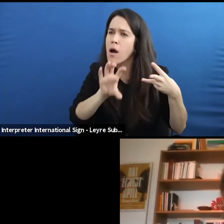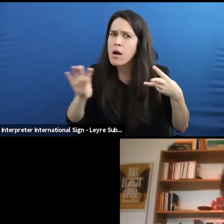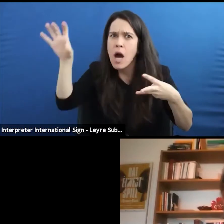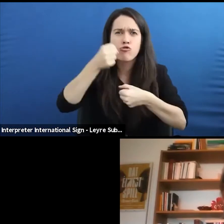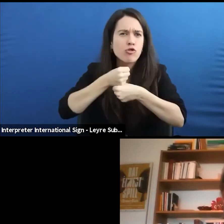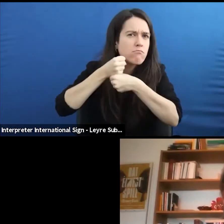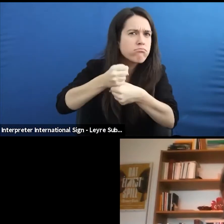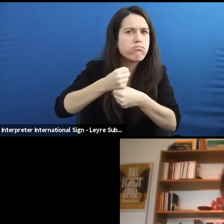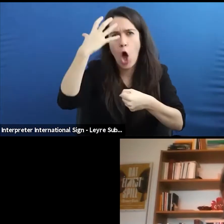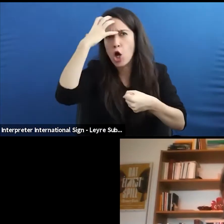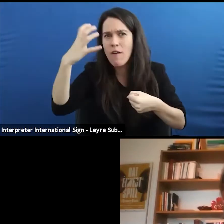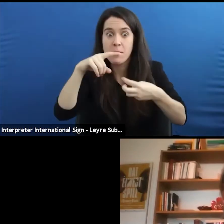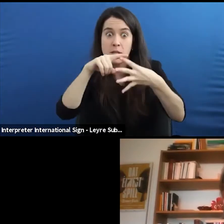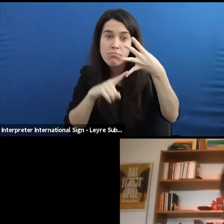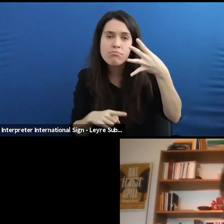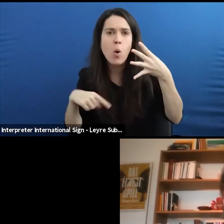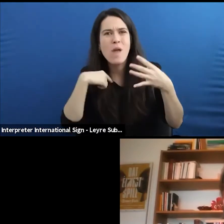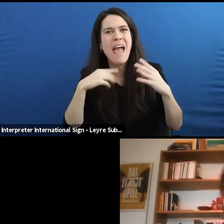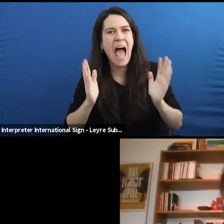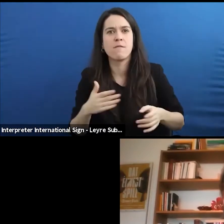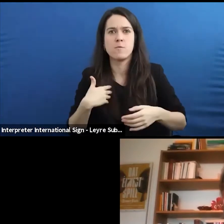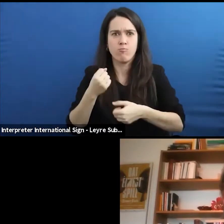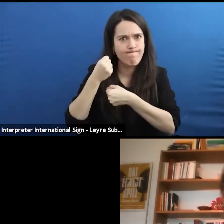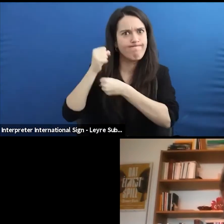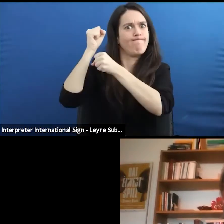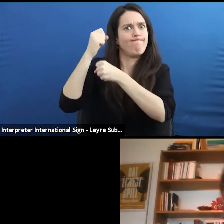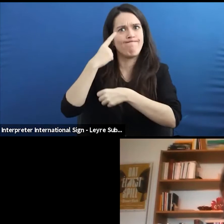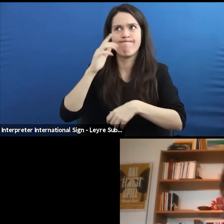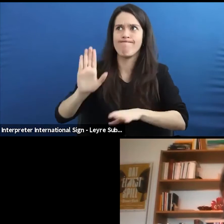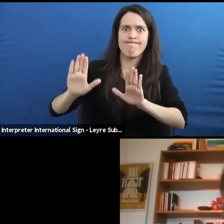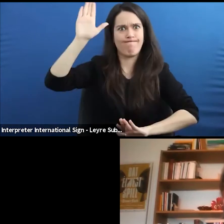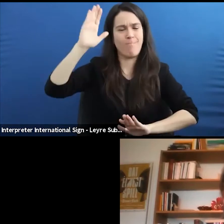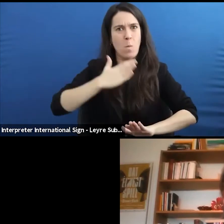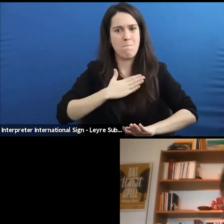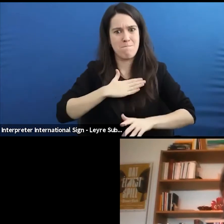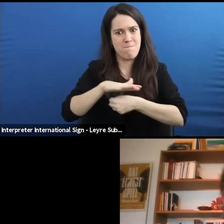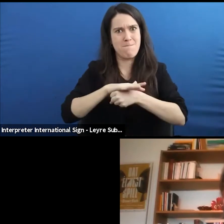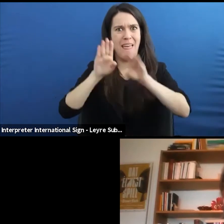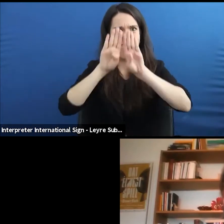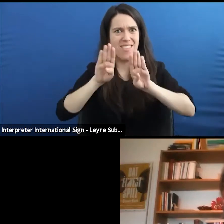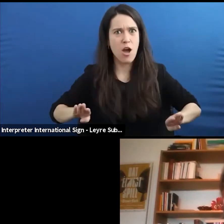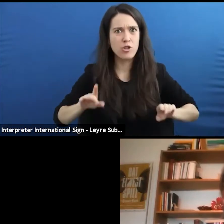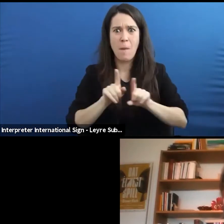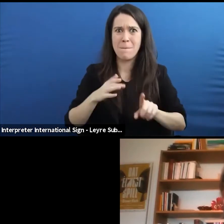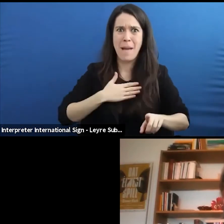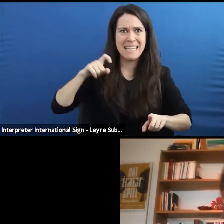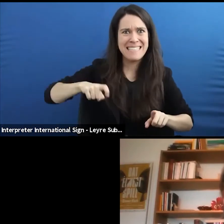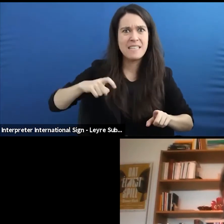us to raise our voices for the sector and for our needs. They have encouraged us to speak, to ask,